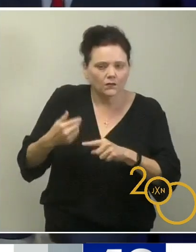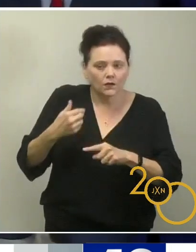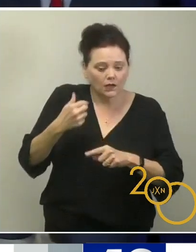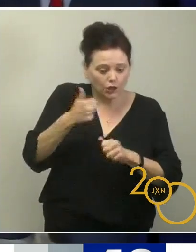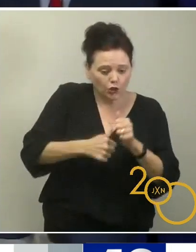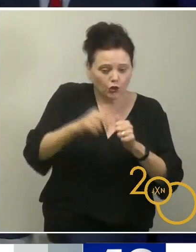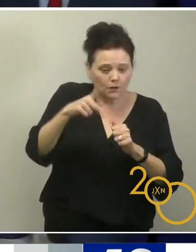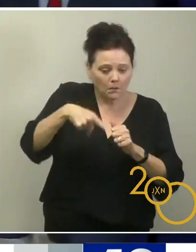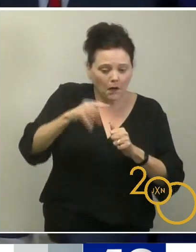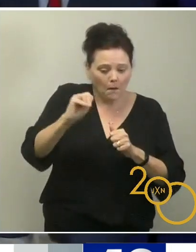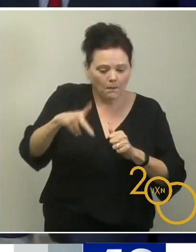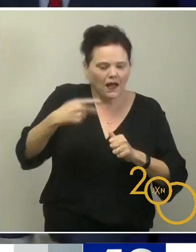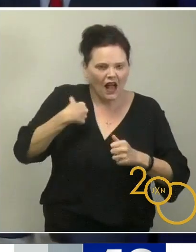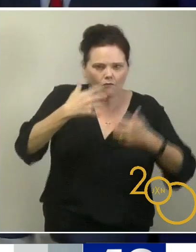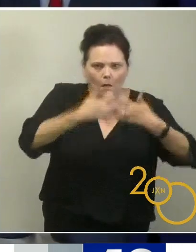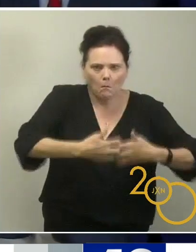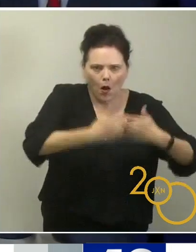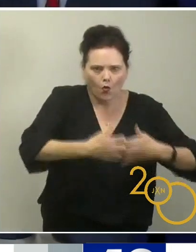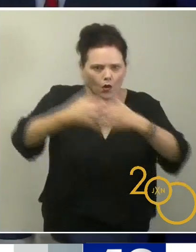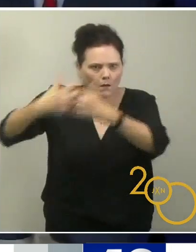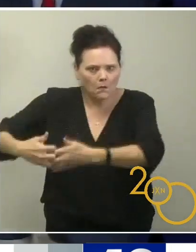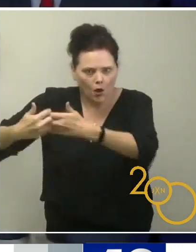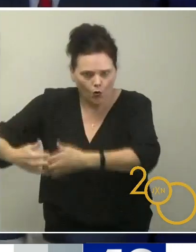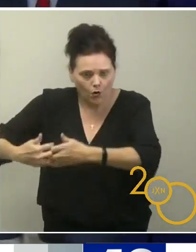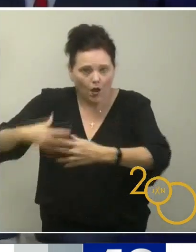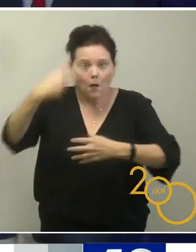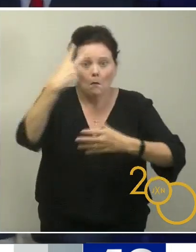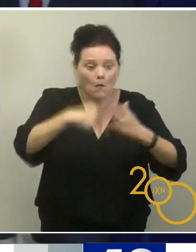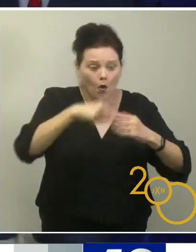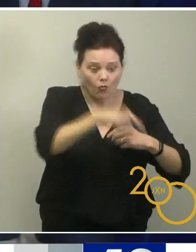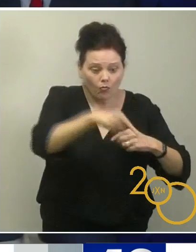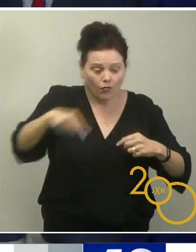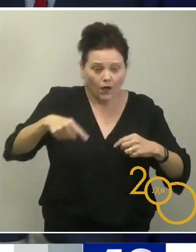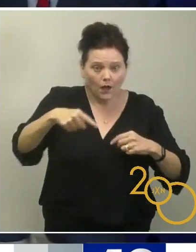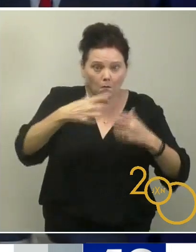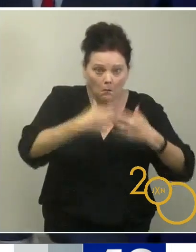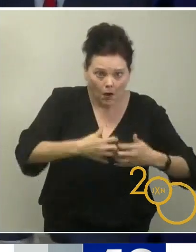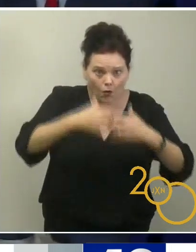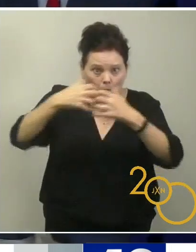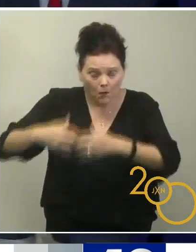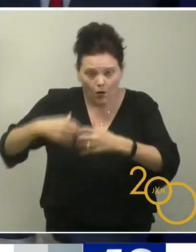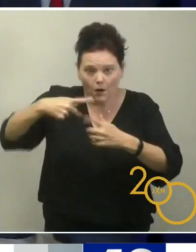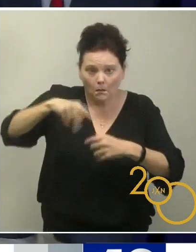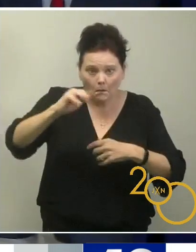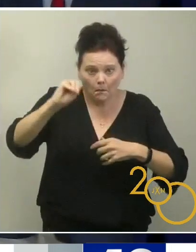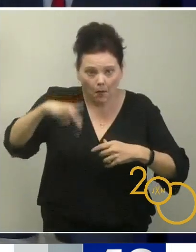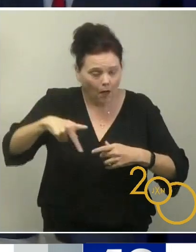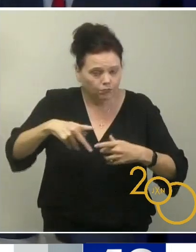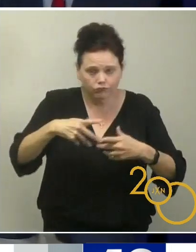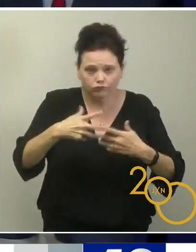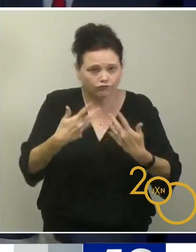THERE ARE 2 PRIMARY PUMPS AT THE OB CURTIS FACILITY. EACH OF THOSE 2 PUMPS HAVE 2 MOTORS.